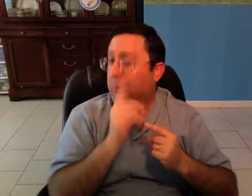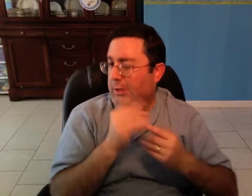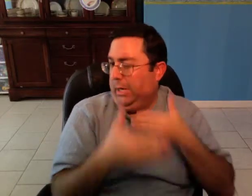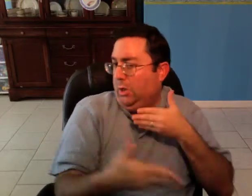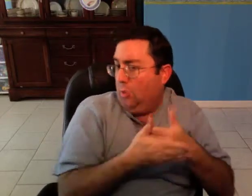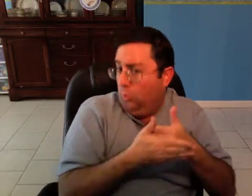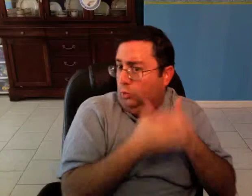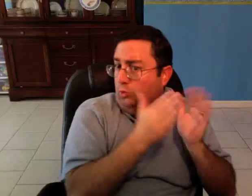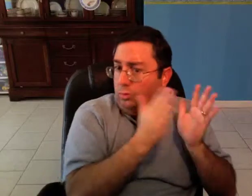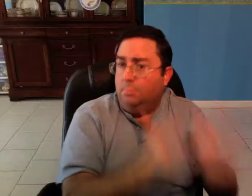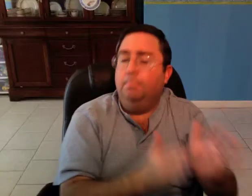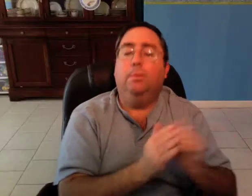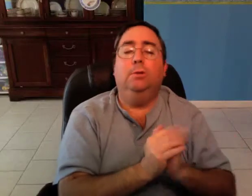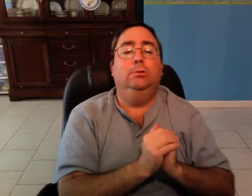Unless they're really close to that person.